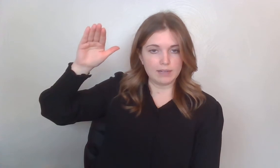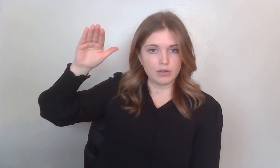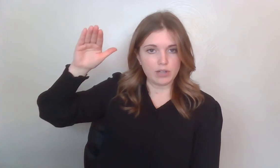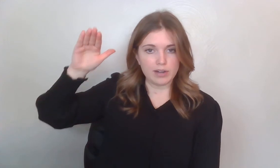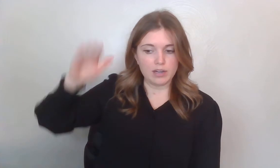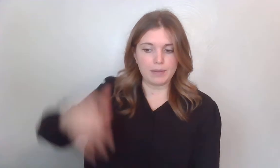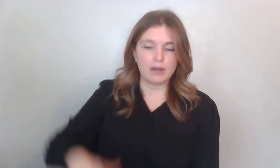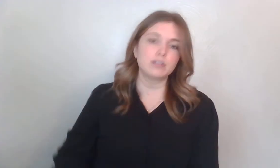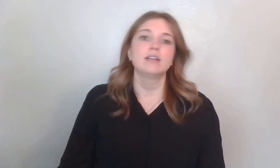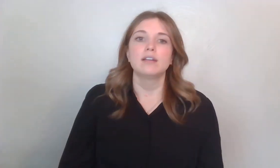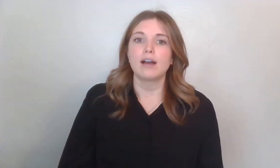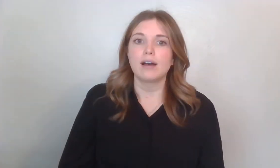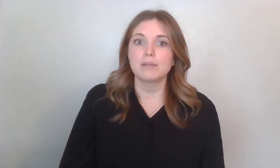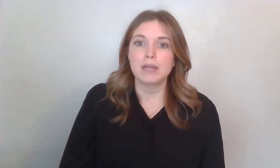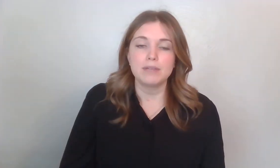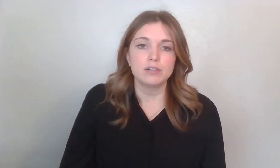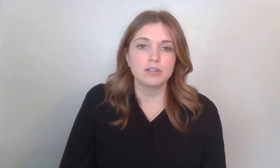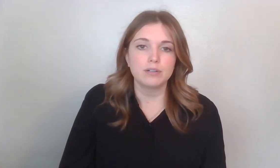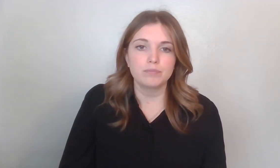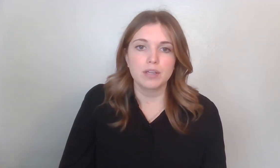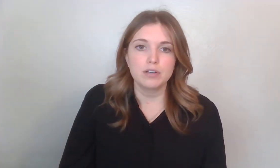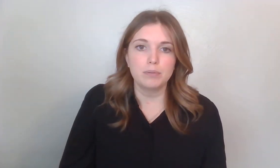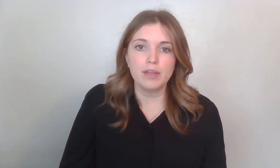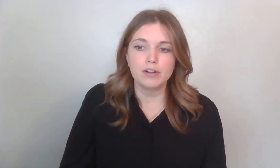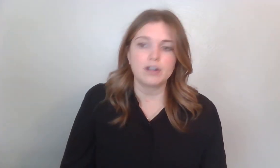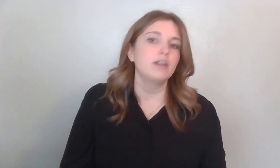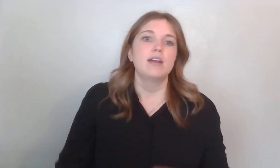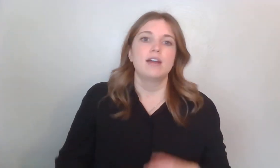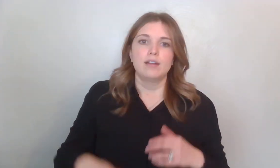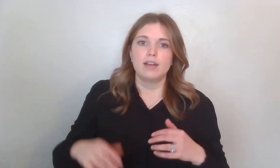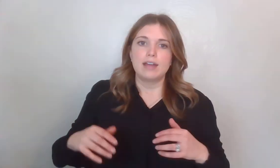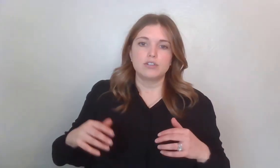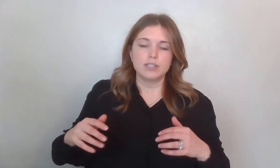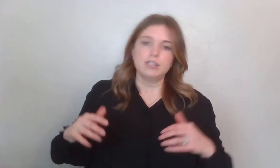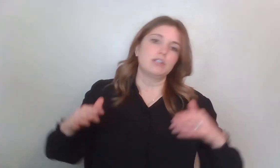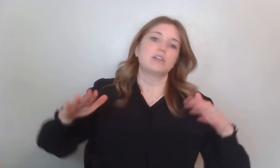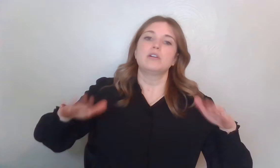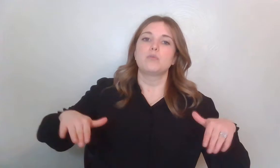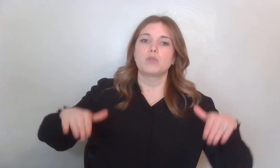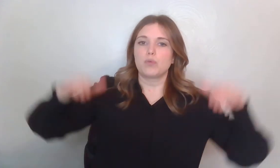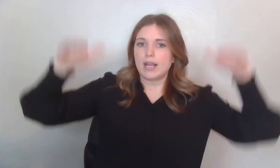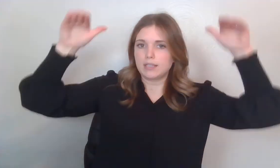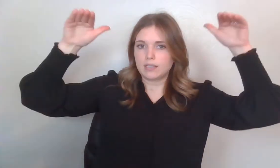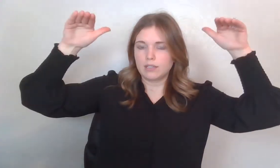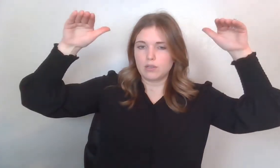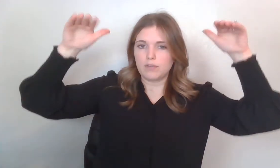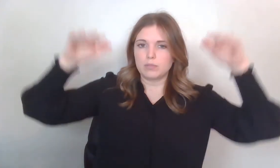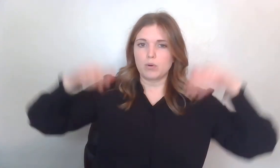If you're talking about, uh, maybe your brother and your sister were raised...so if it's more